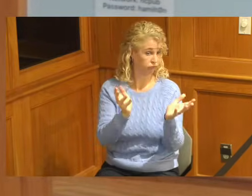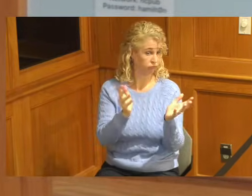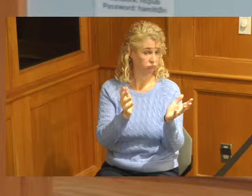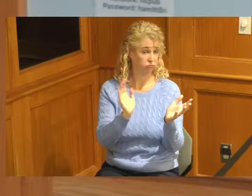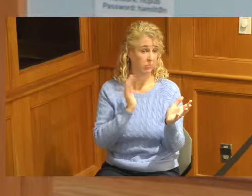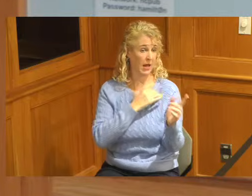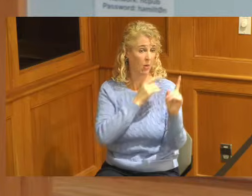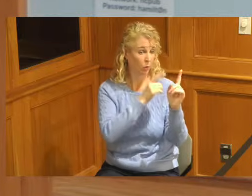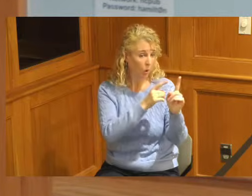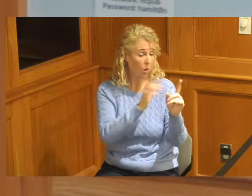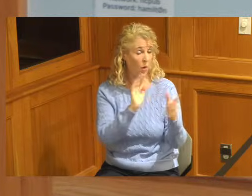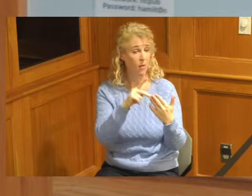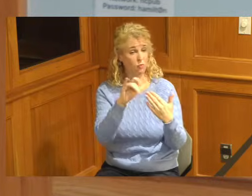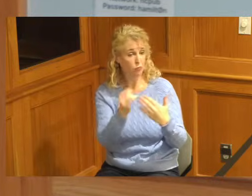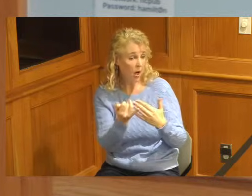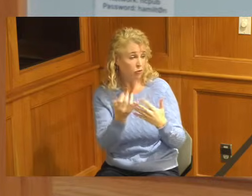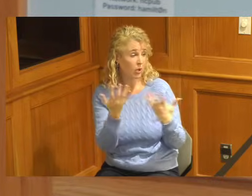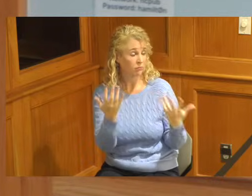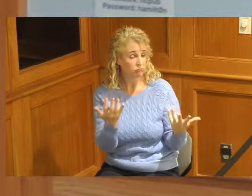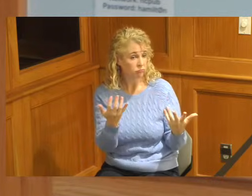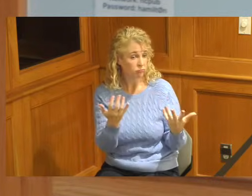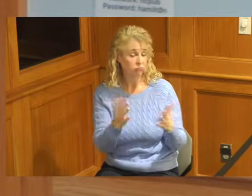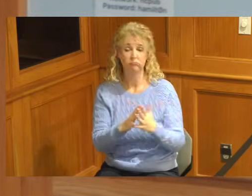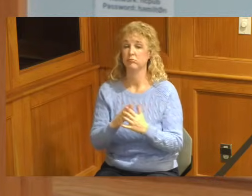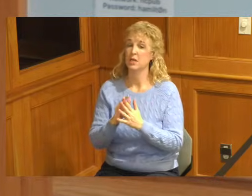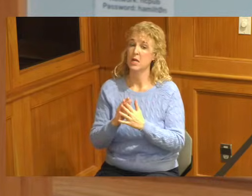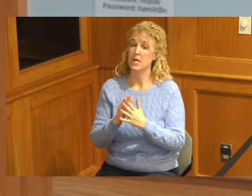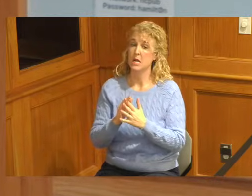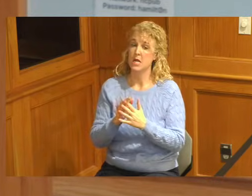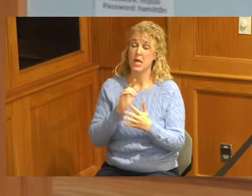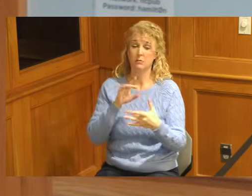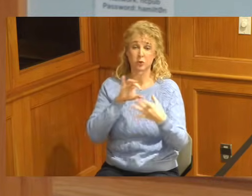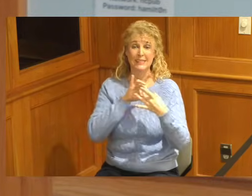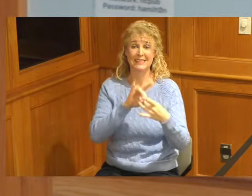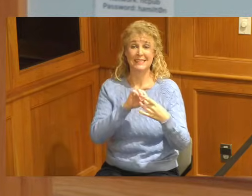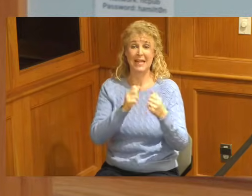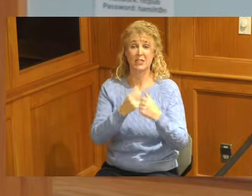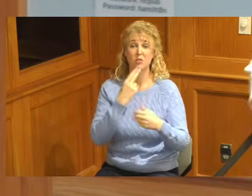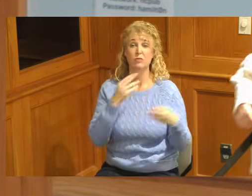are and then here's and then also again made the connection to the tiny homes developer if they if